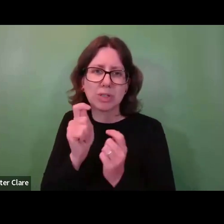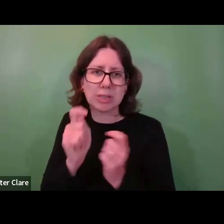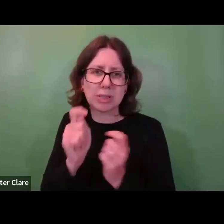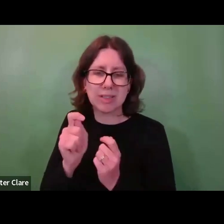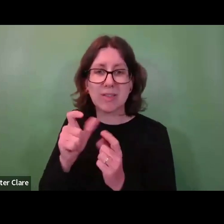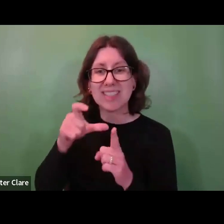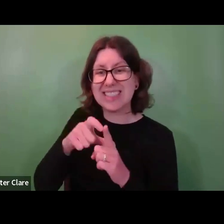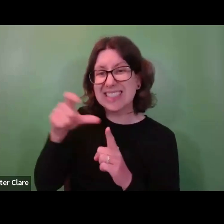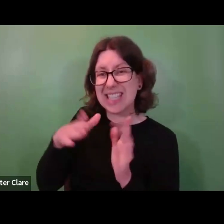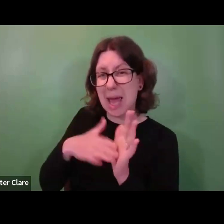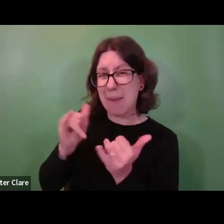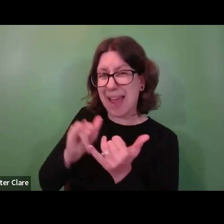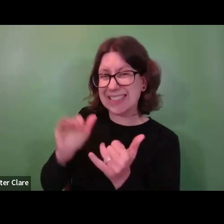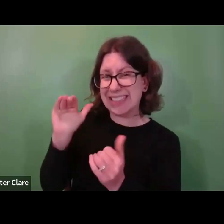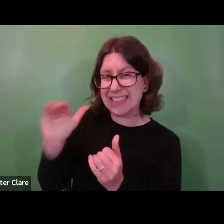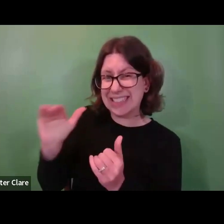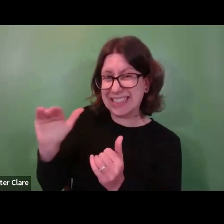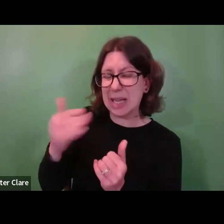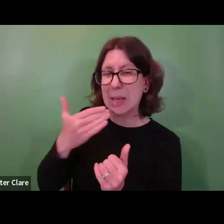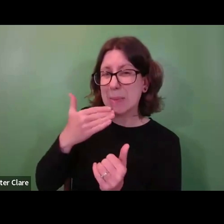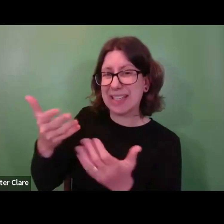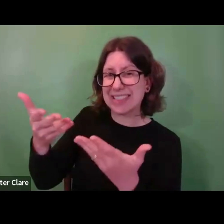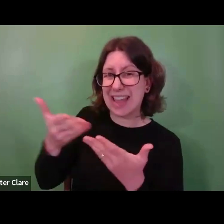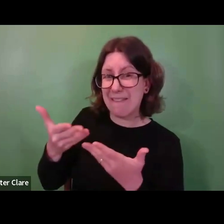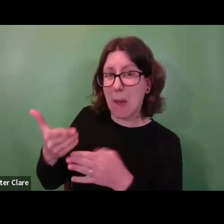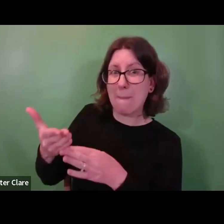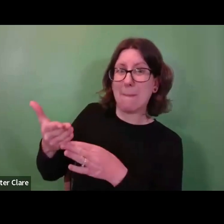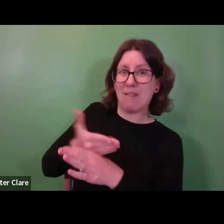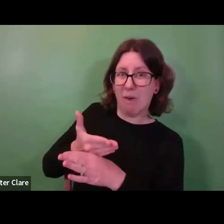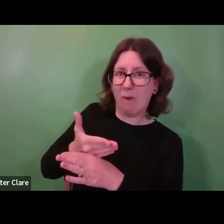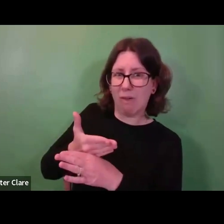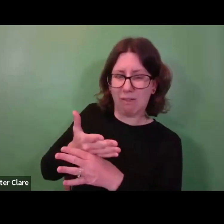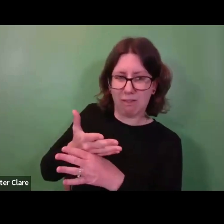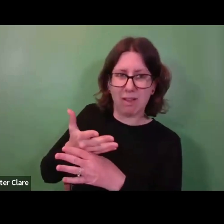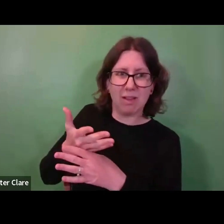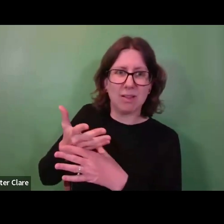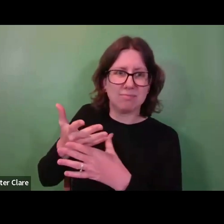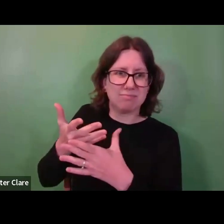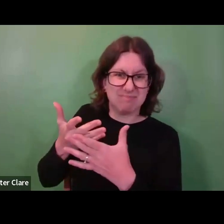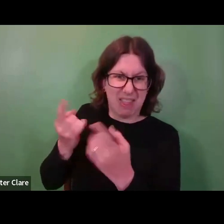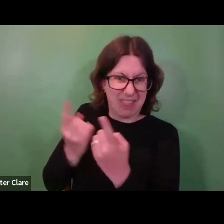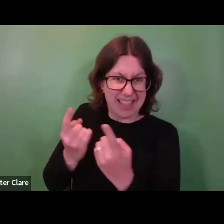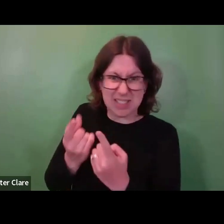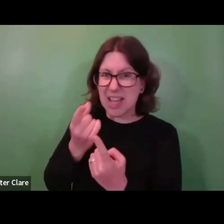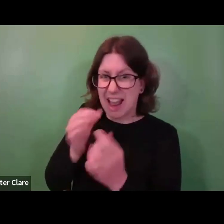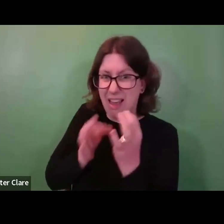would be to give us some examples in advance of the things that we-... could be asking. So that's my little bit of